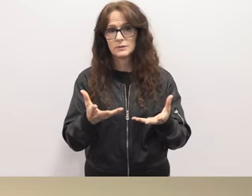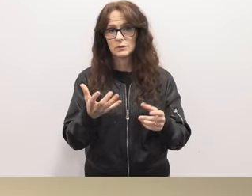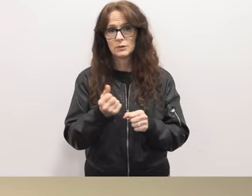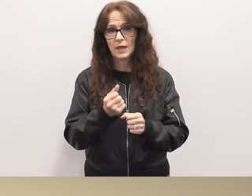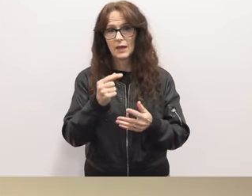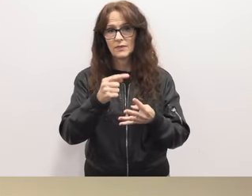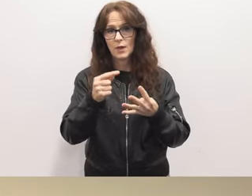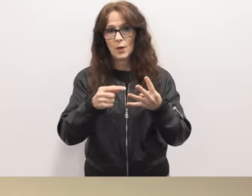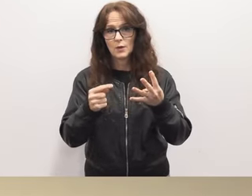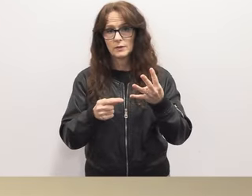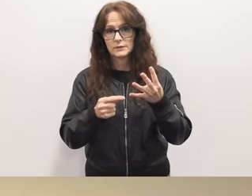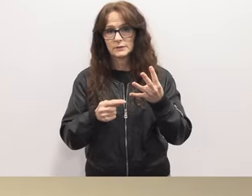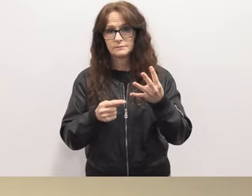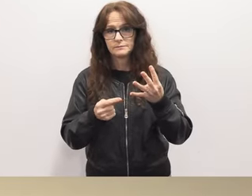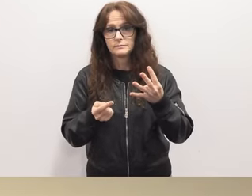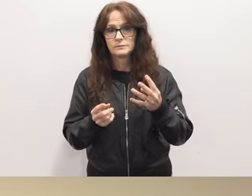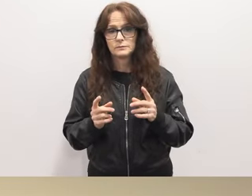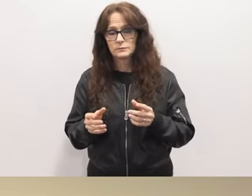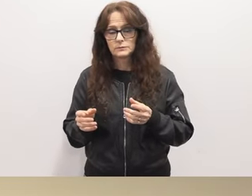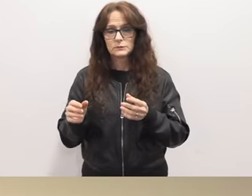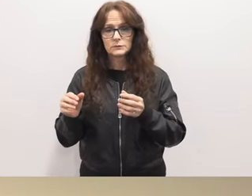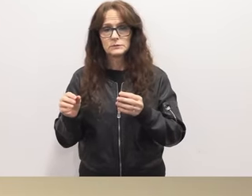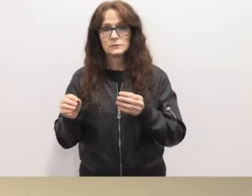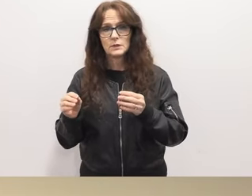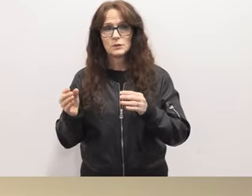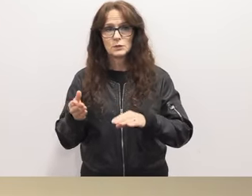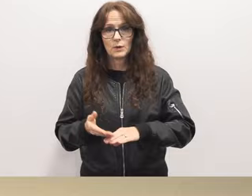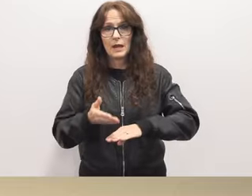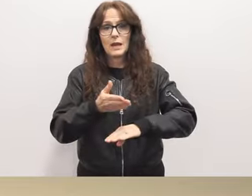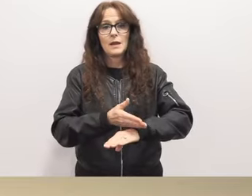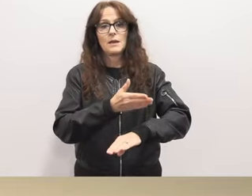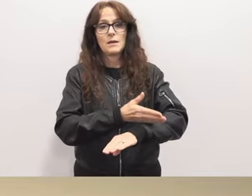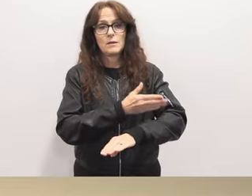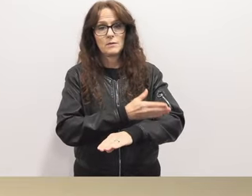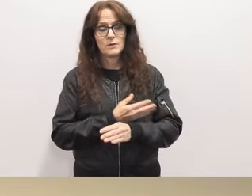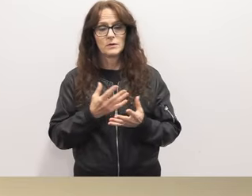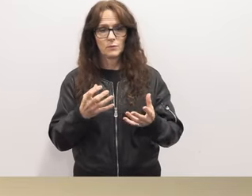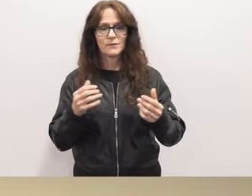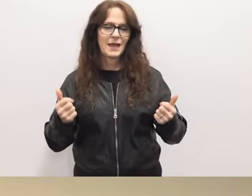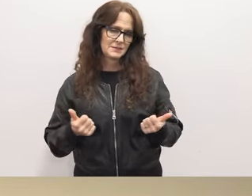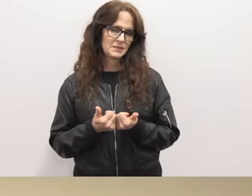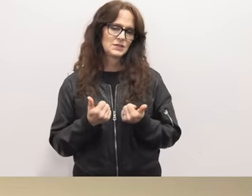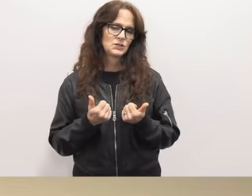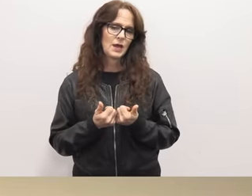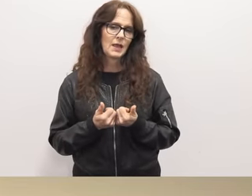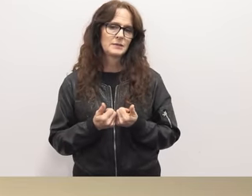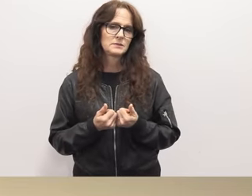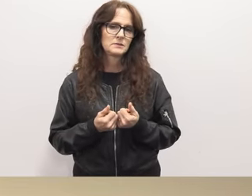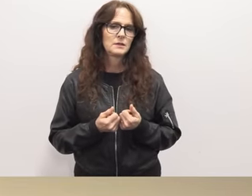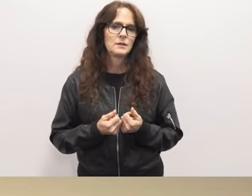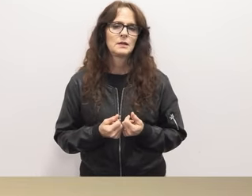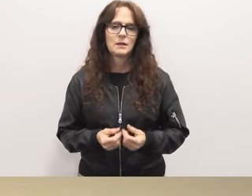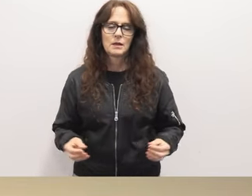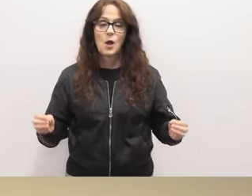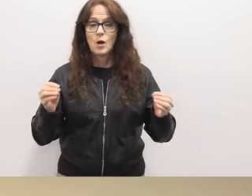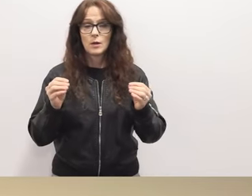to move to the degree that you want them to move. So that's the challenge that you face, is you are encumbering more and more of your resources